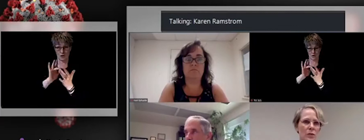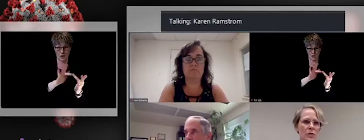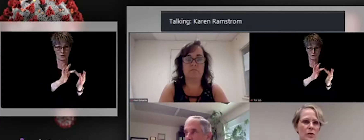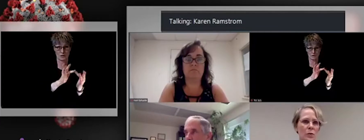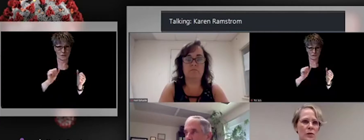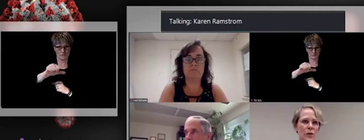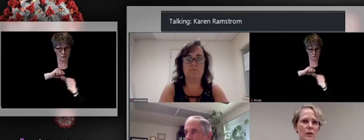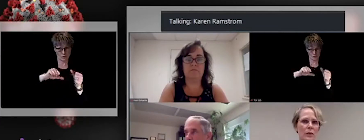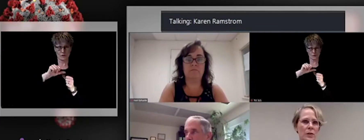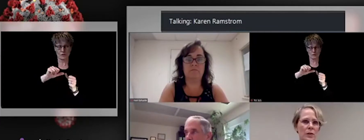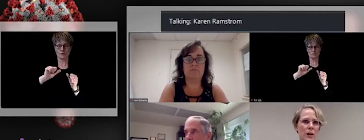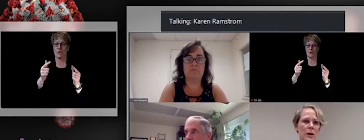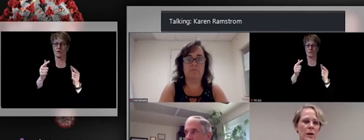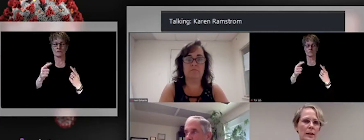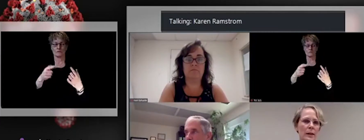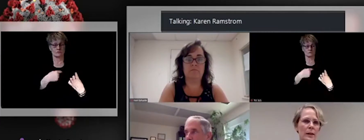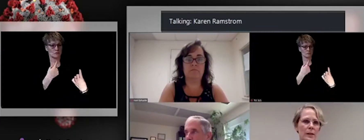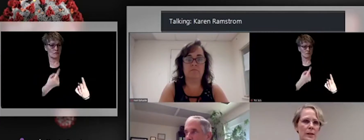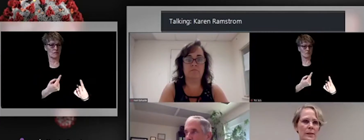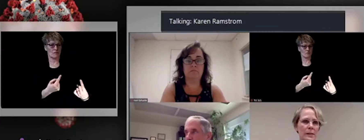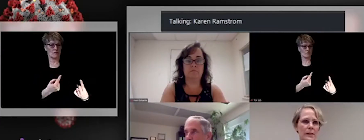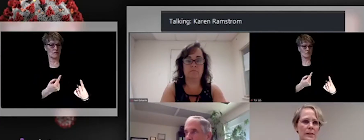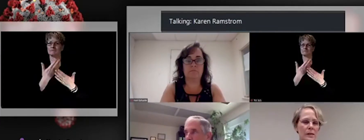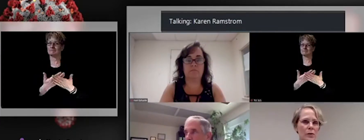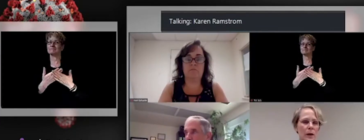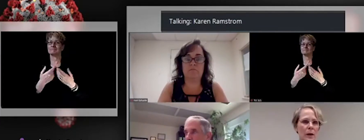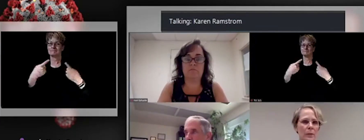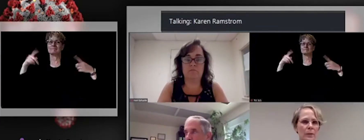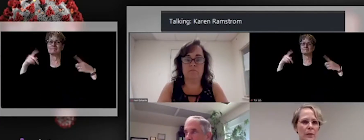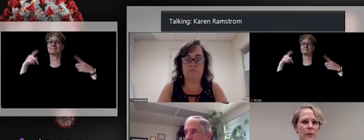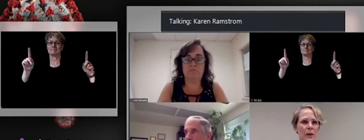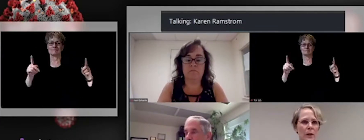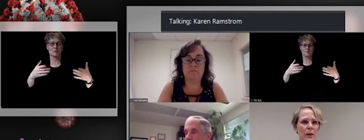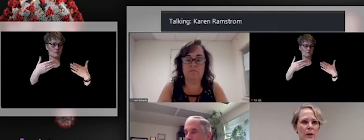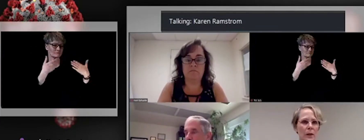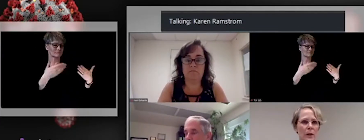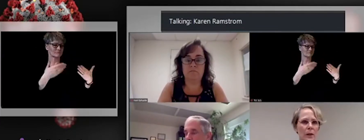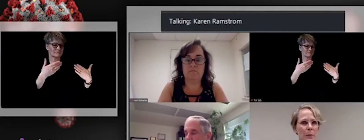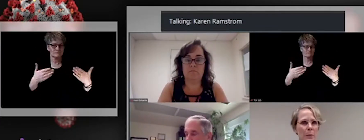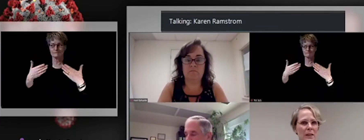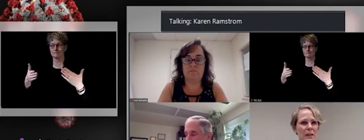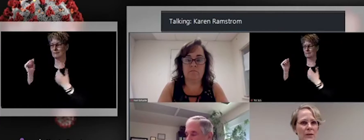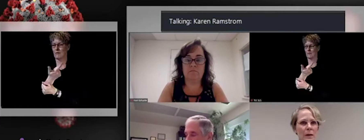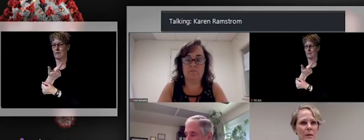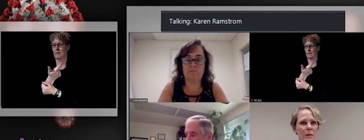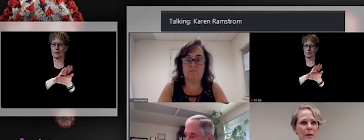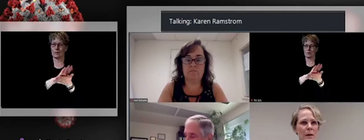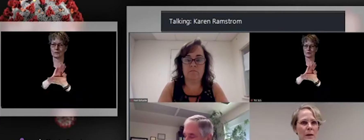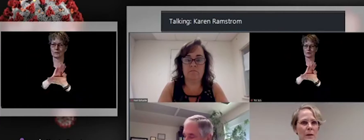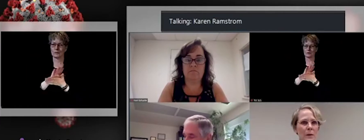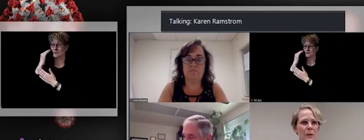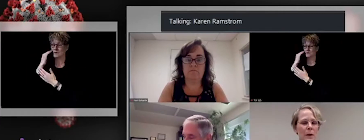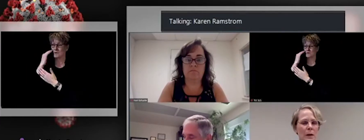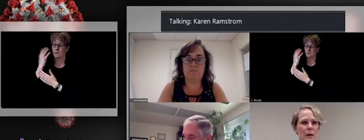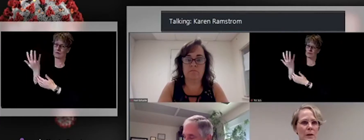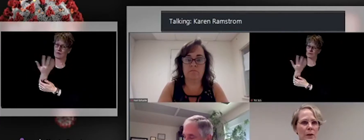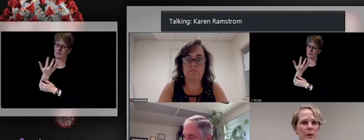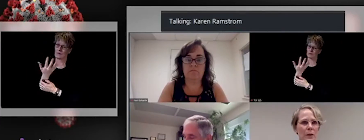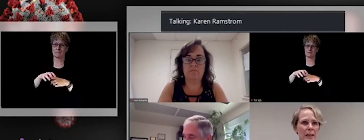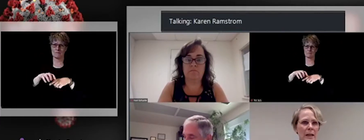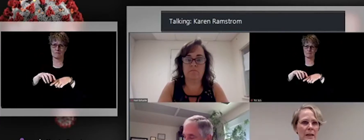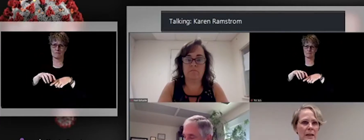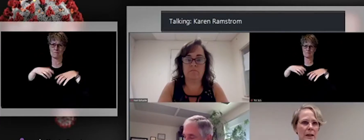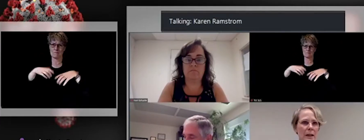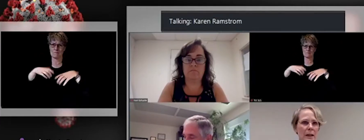thank you to the schools for all of that work. It's a new burden that they're undertaking